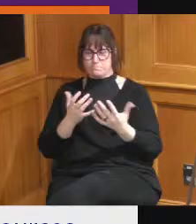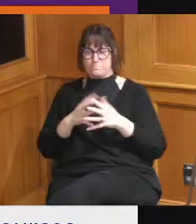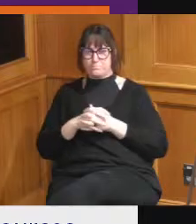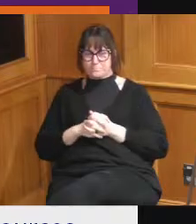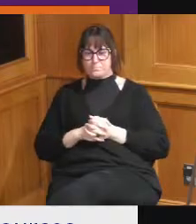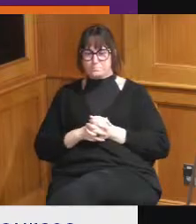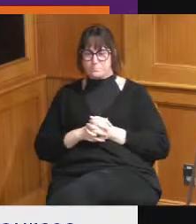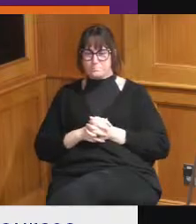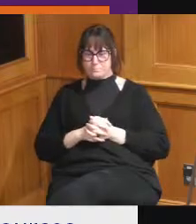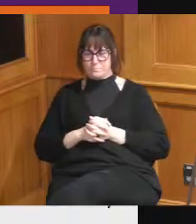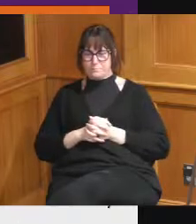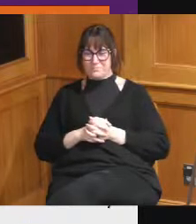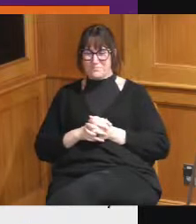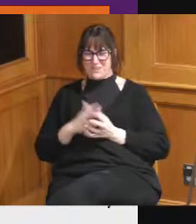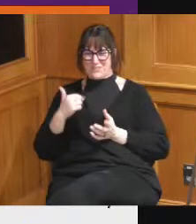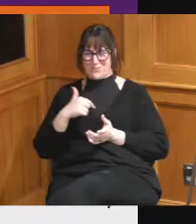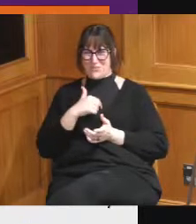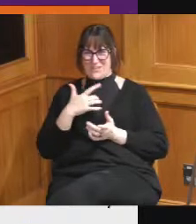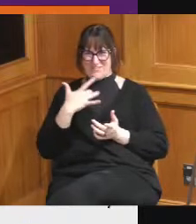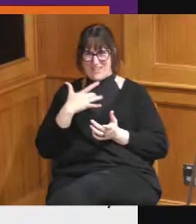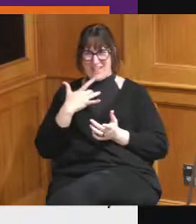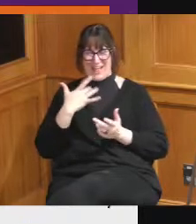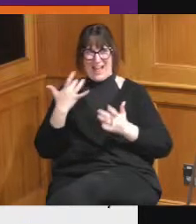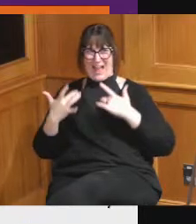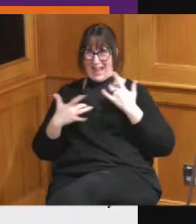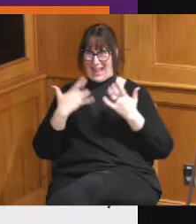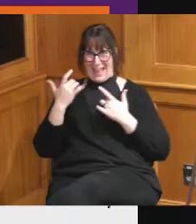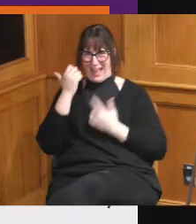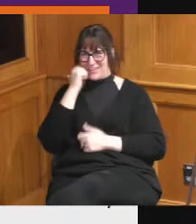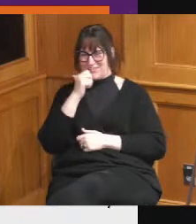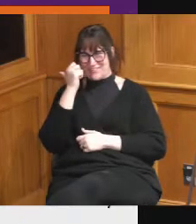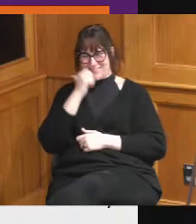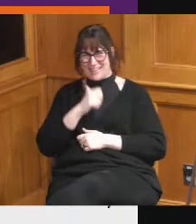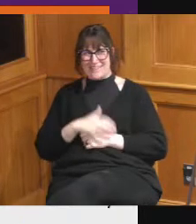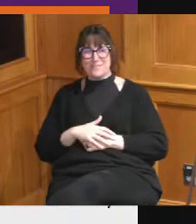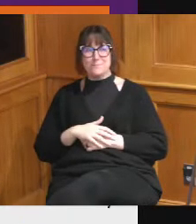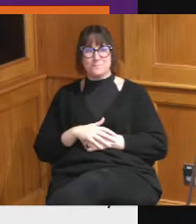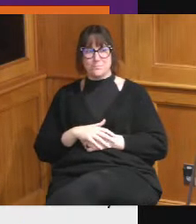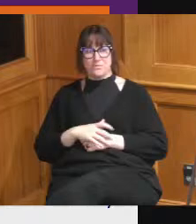know gets us really excited every day a takea away from the last two years is is and this